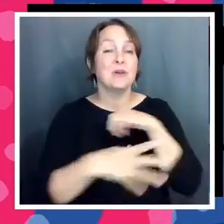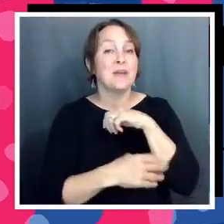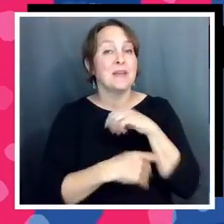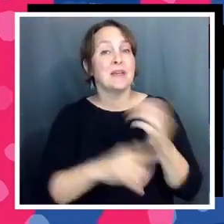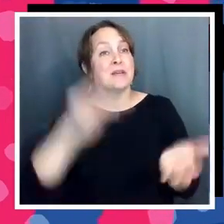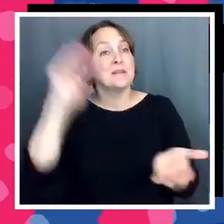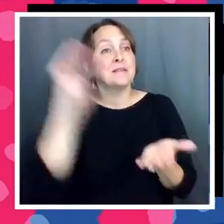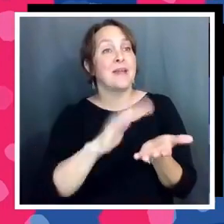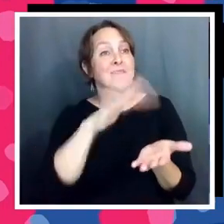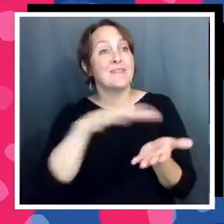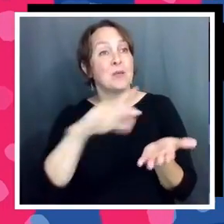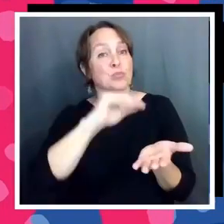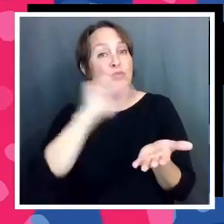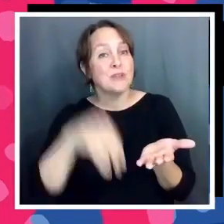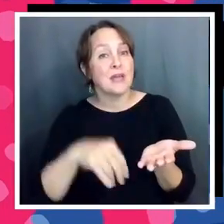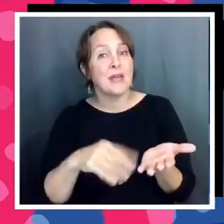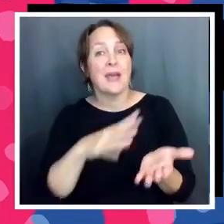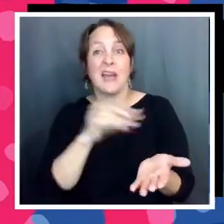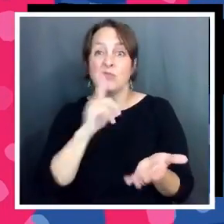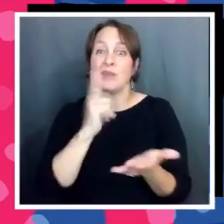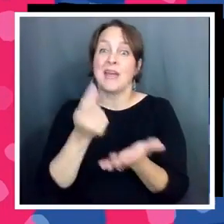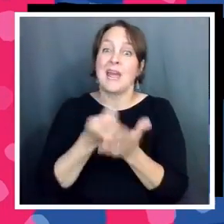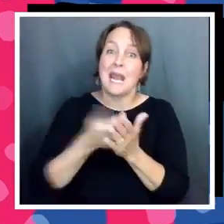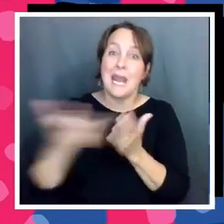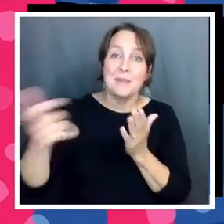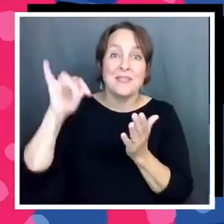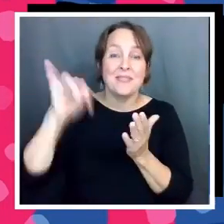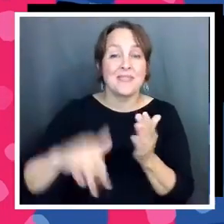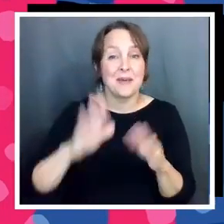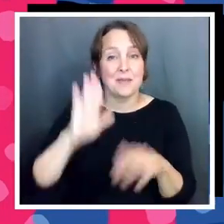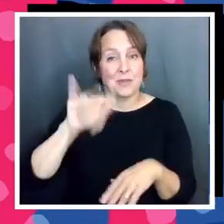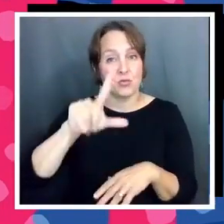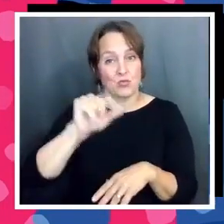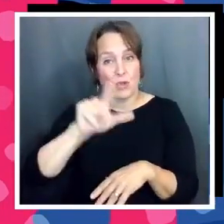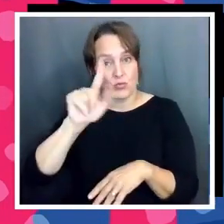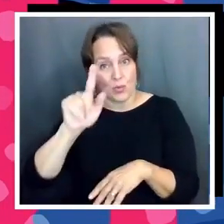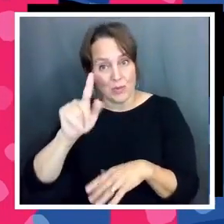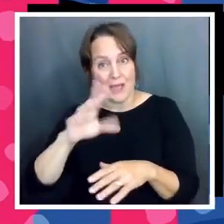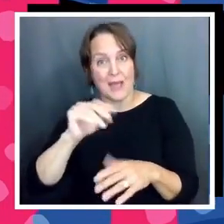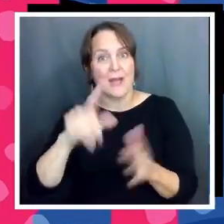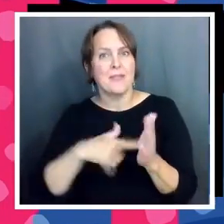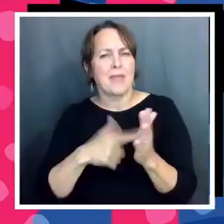WE CANNOT CUT CHILD POVERTY BY